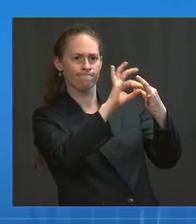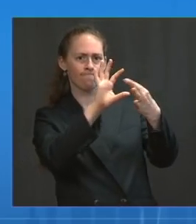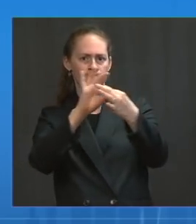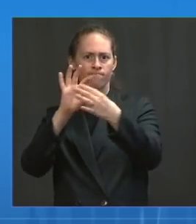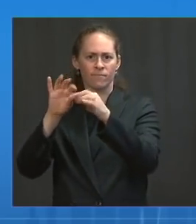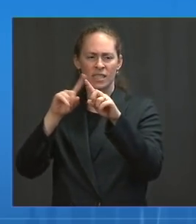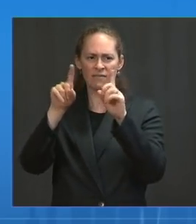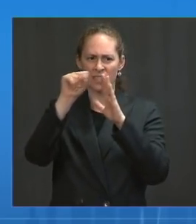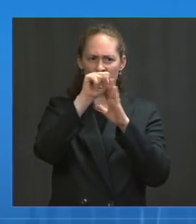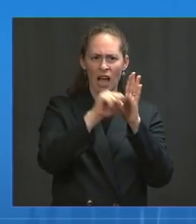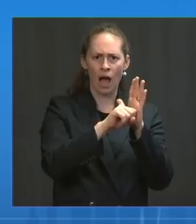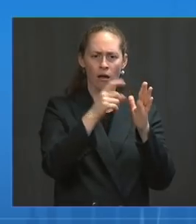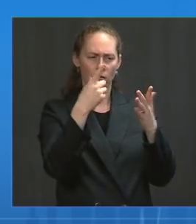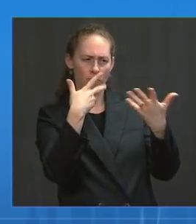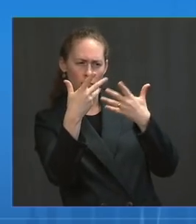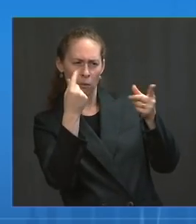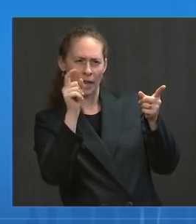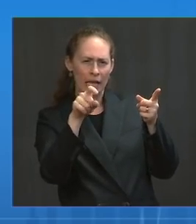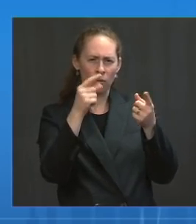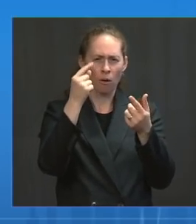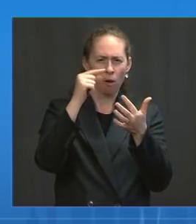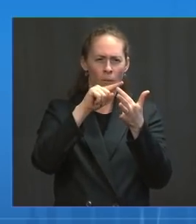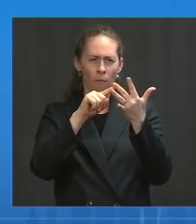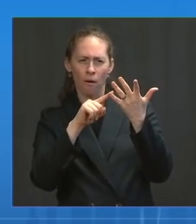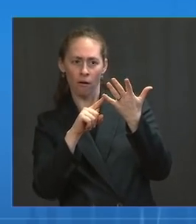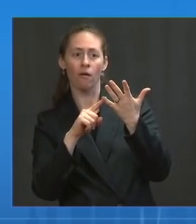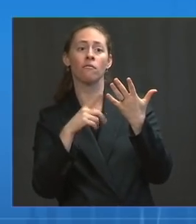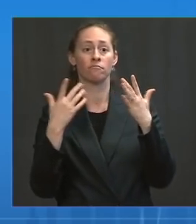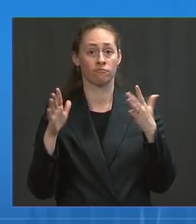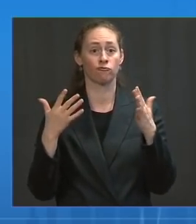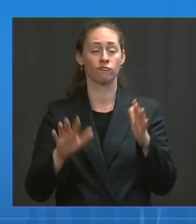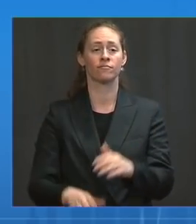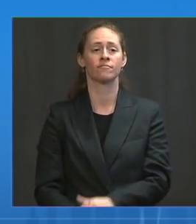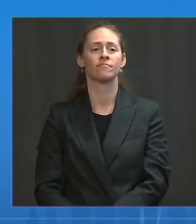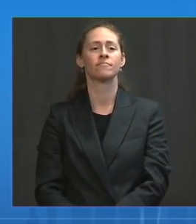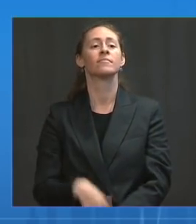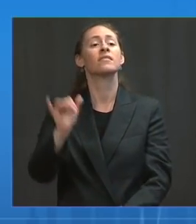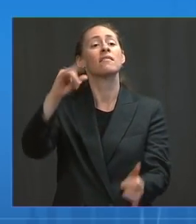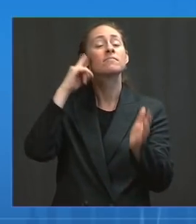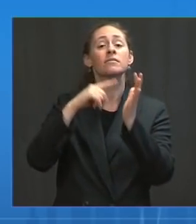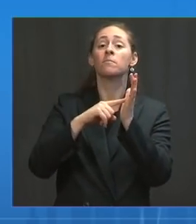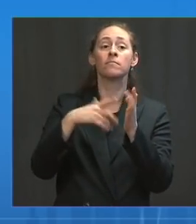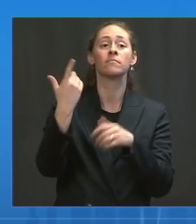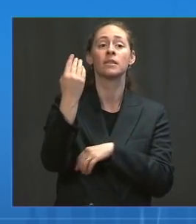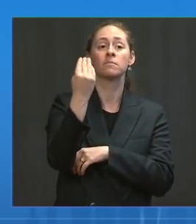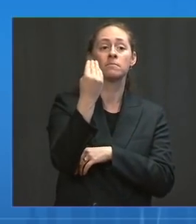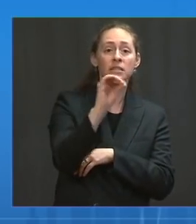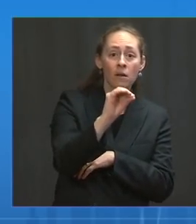This includes states such as Missouri, Nevada, Illinois and Arkansas.